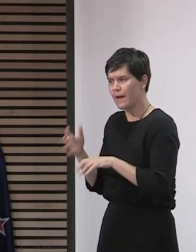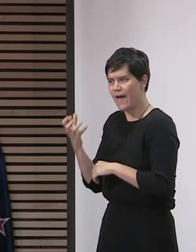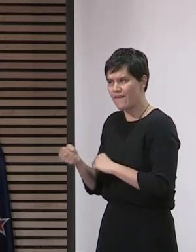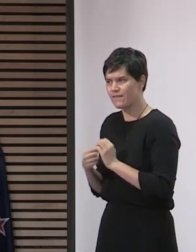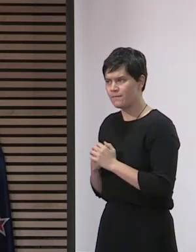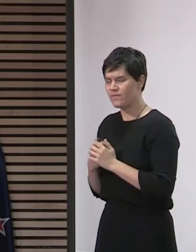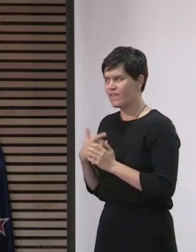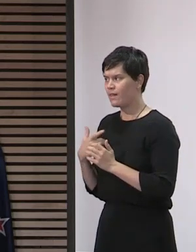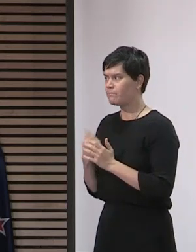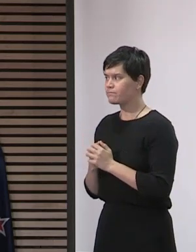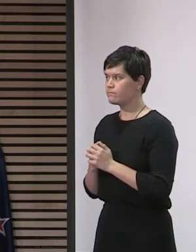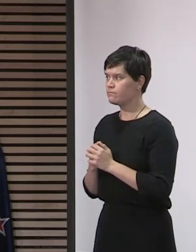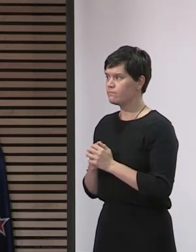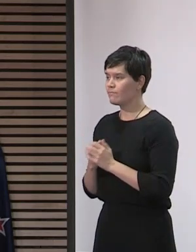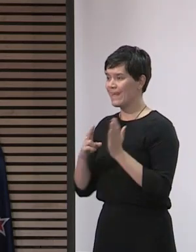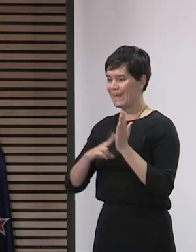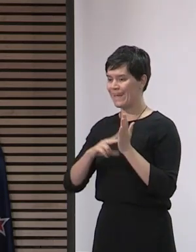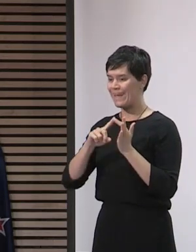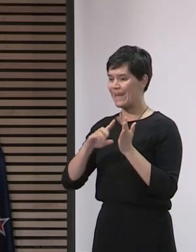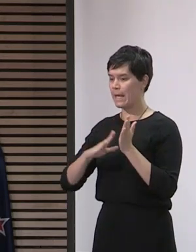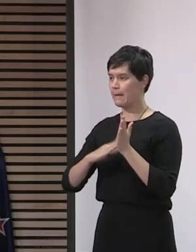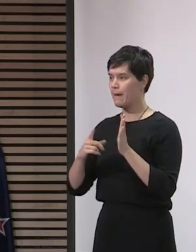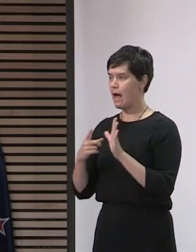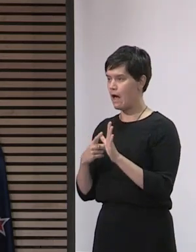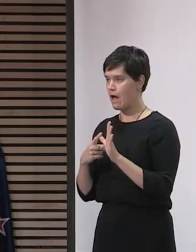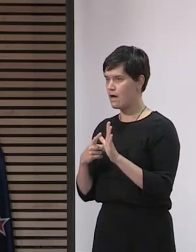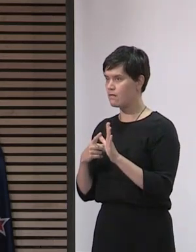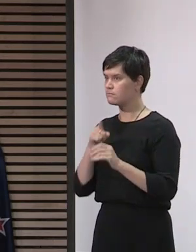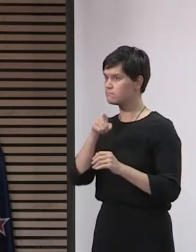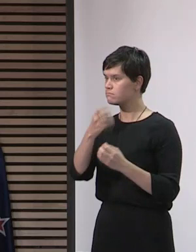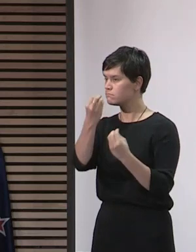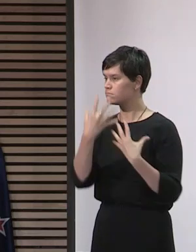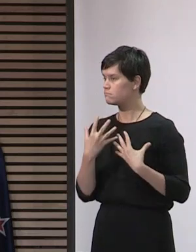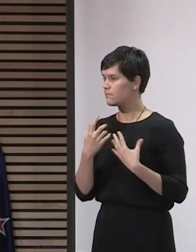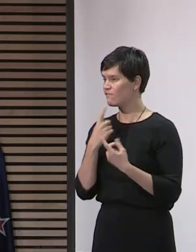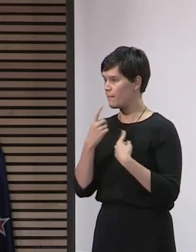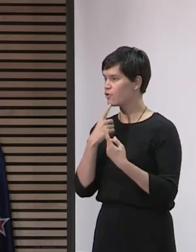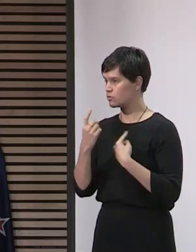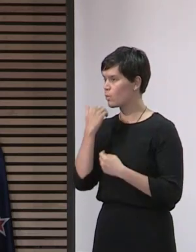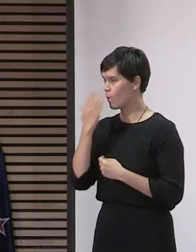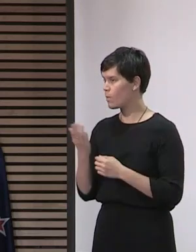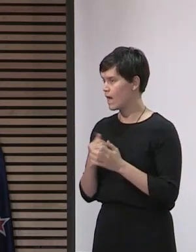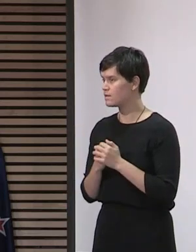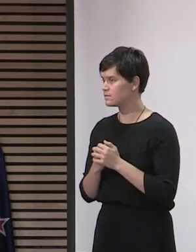damage - I had a report from Nima quite soon after - times